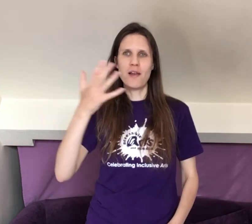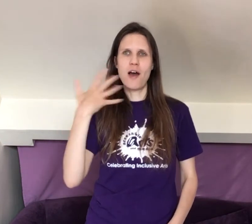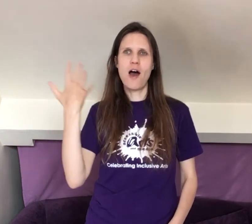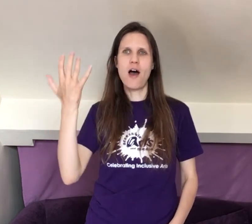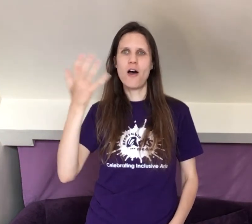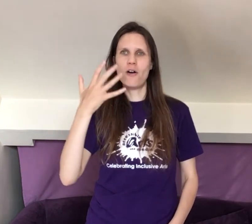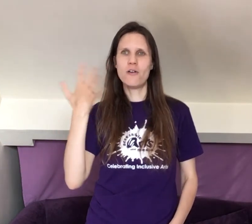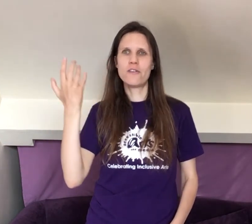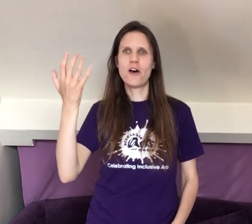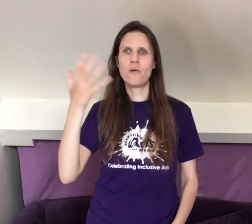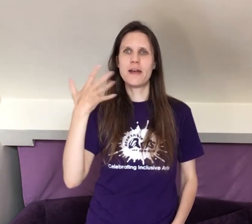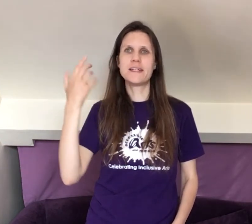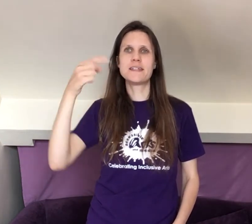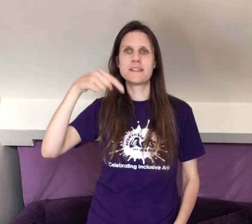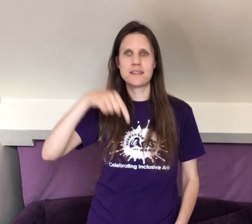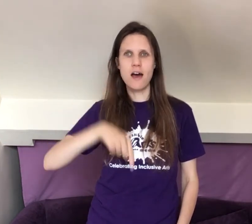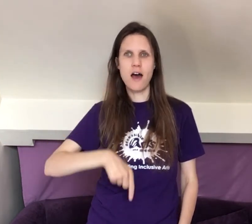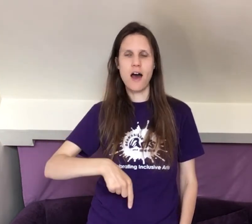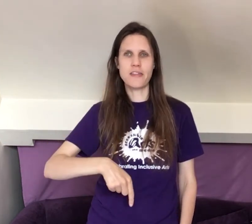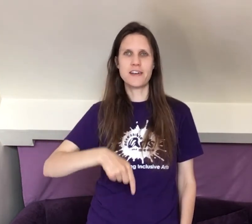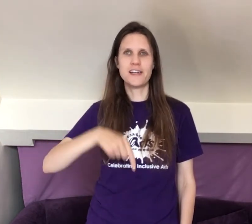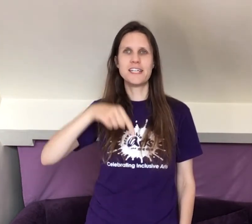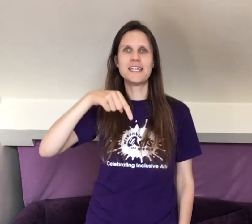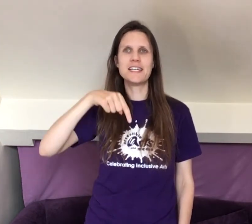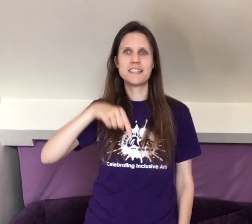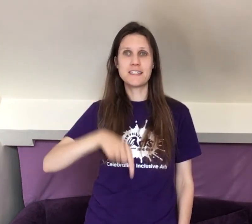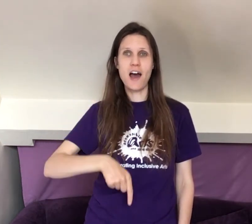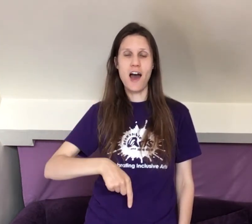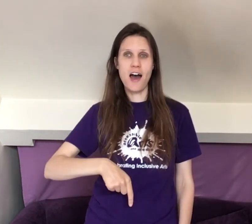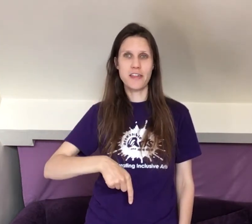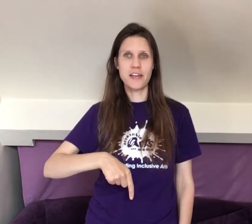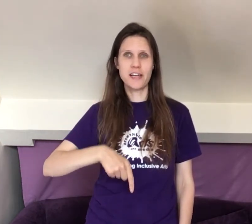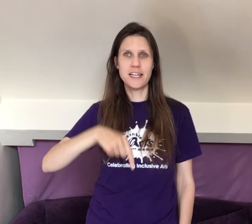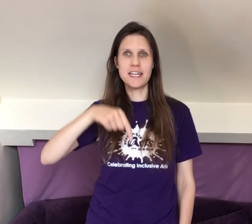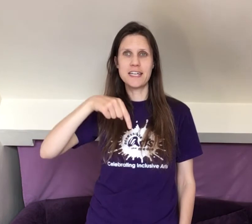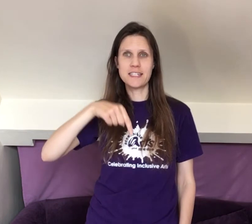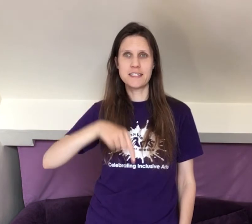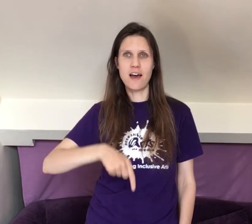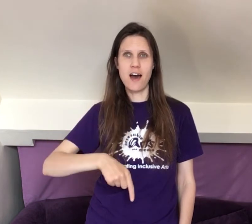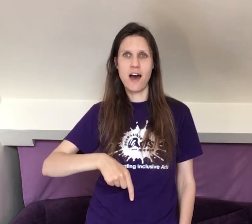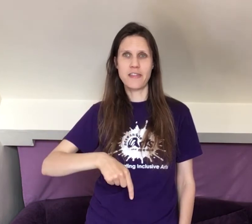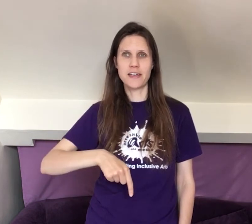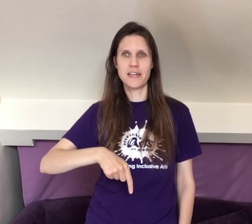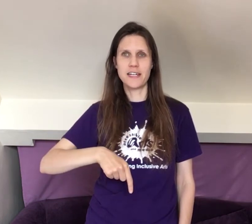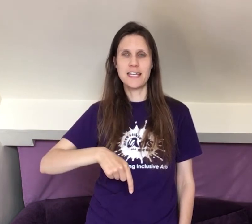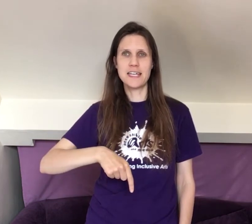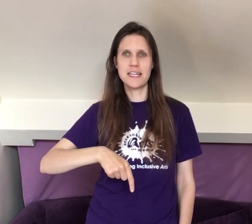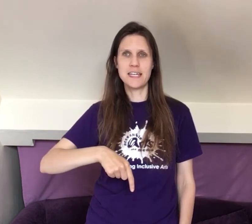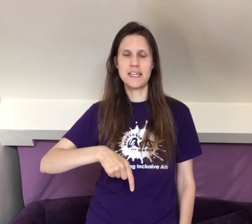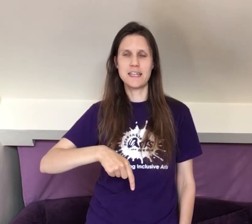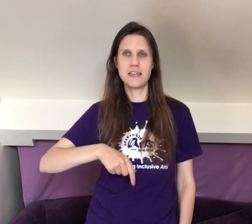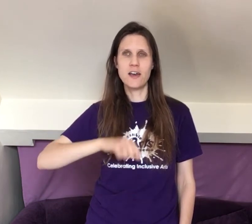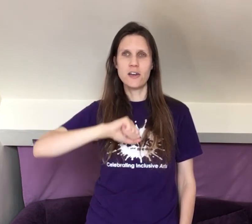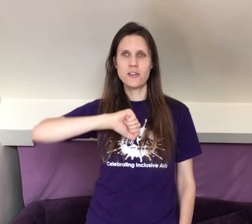Blow the wind southerly, southerly, southerly.